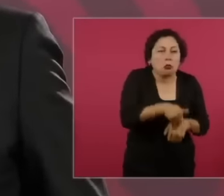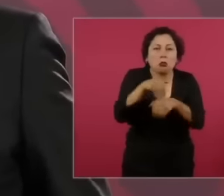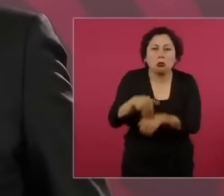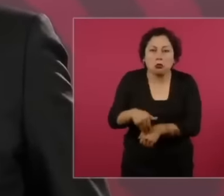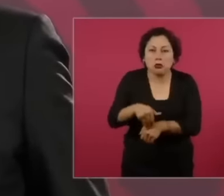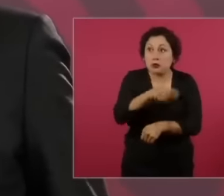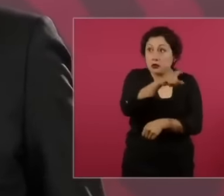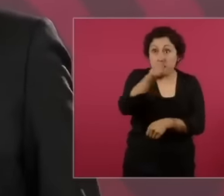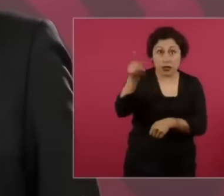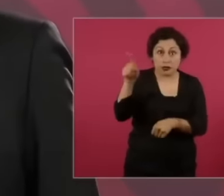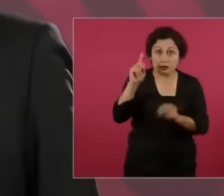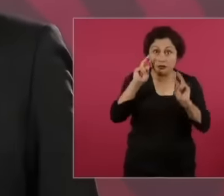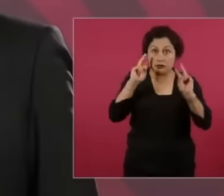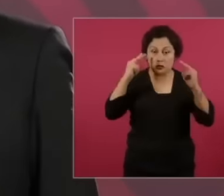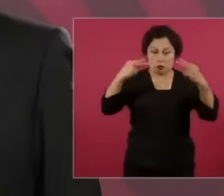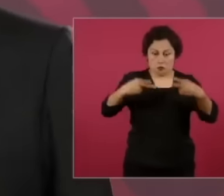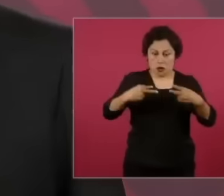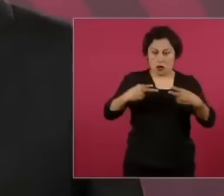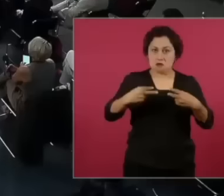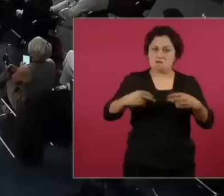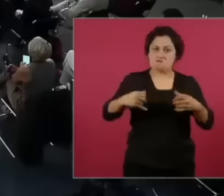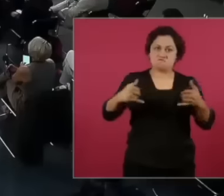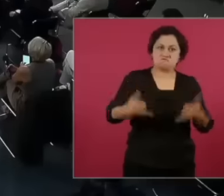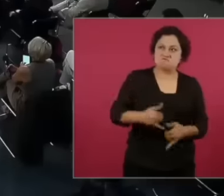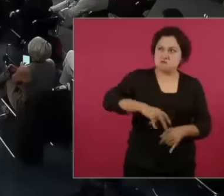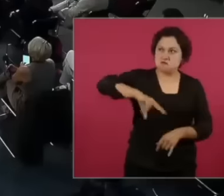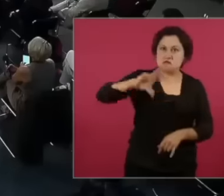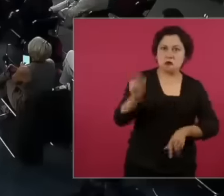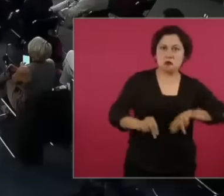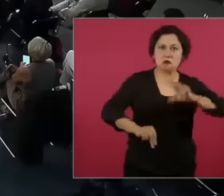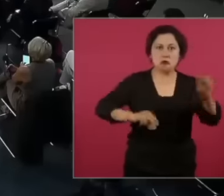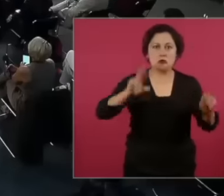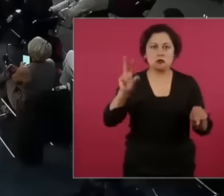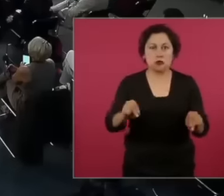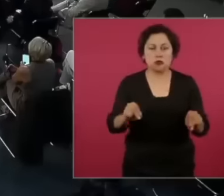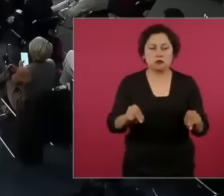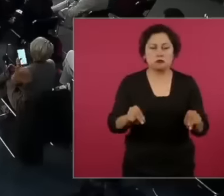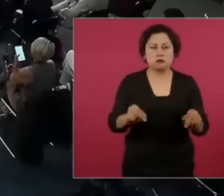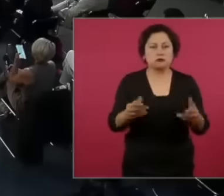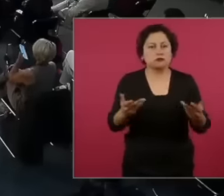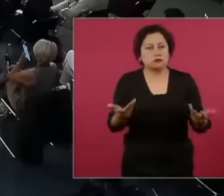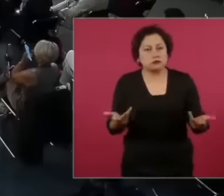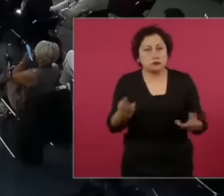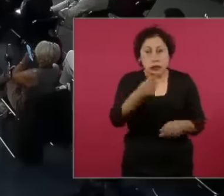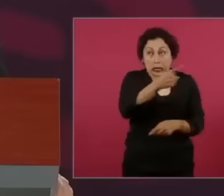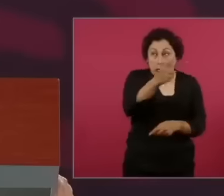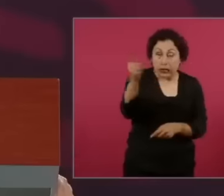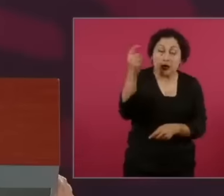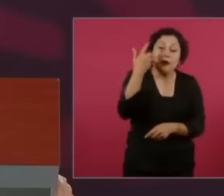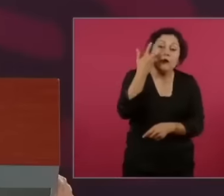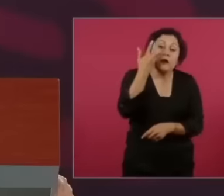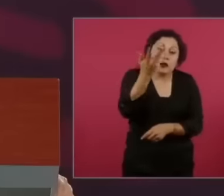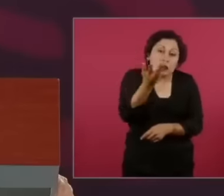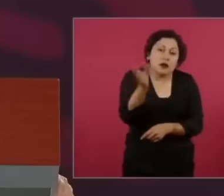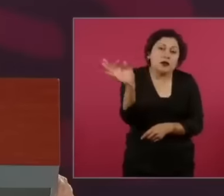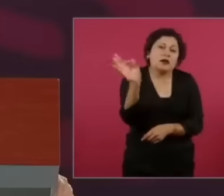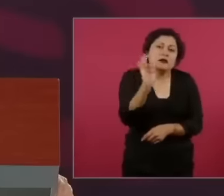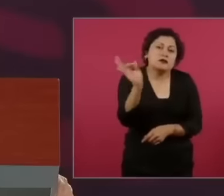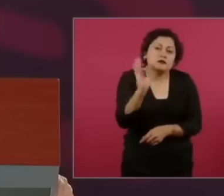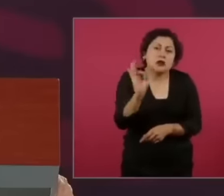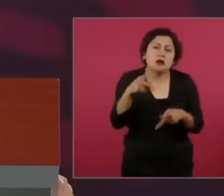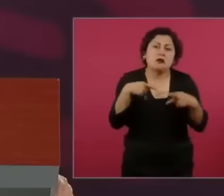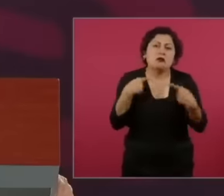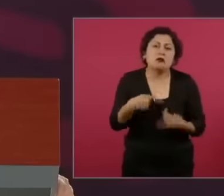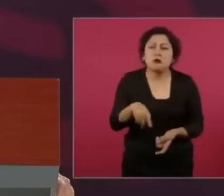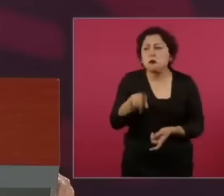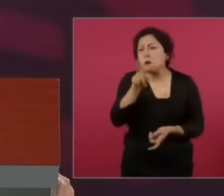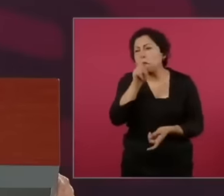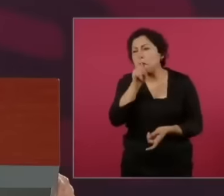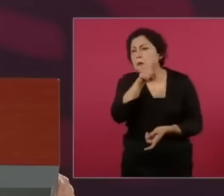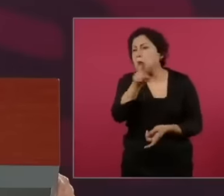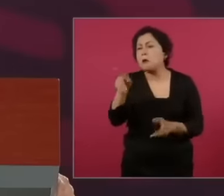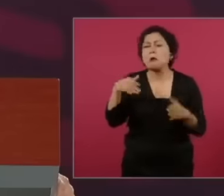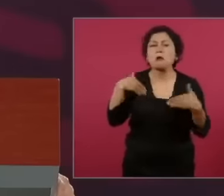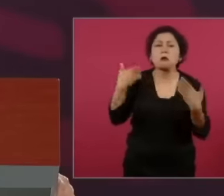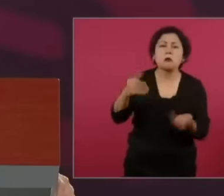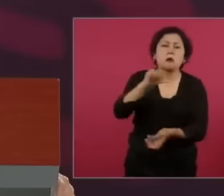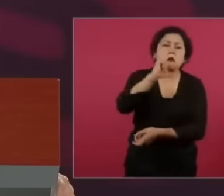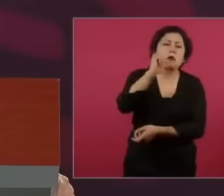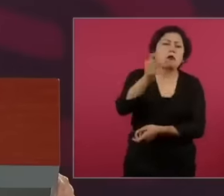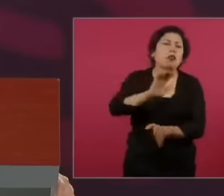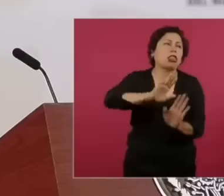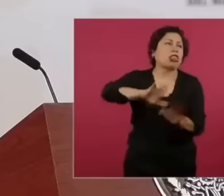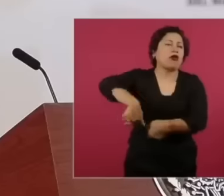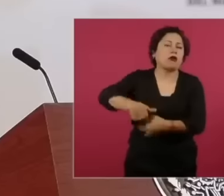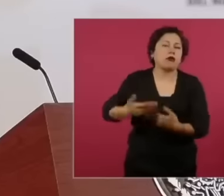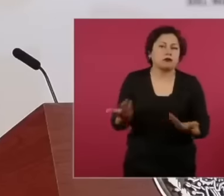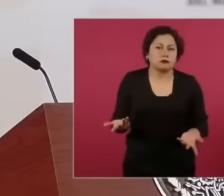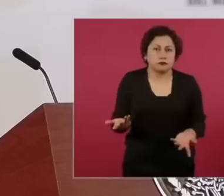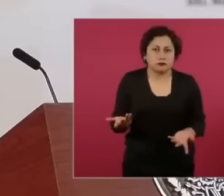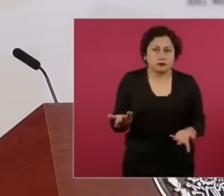would like at least was weakened to be able to